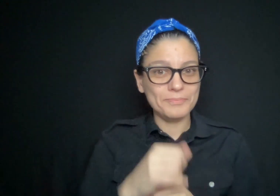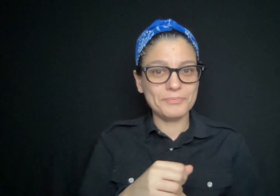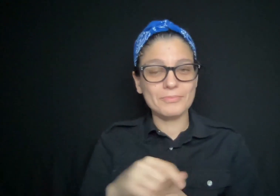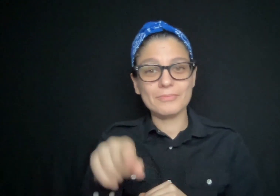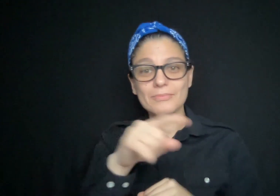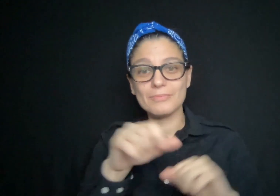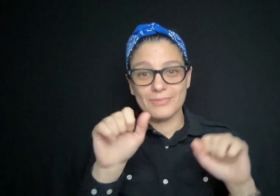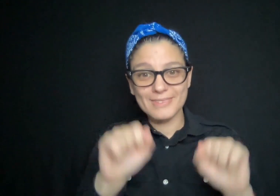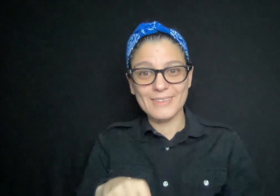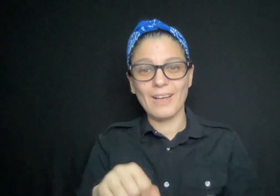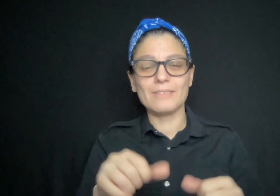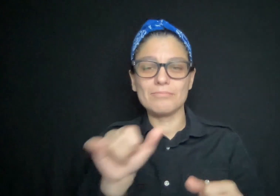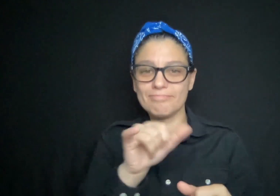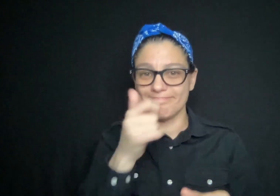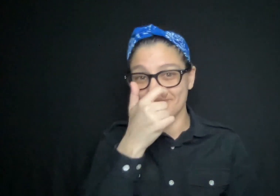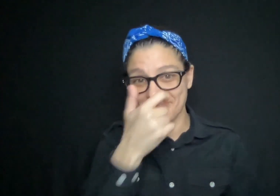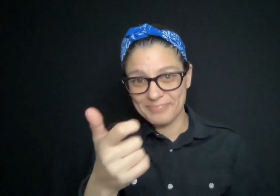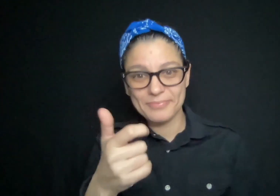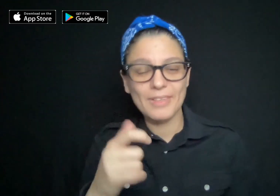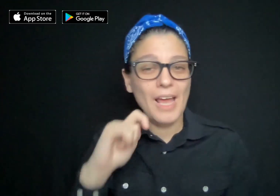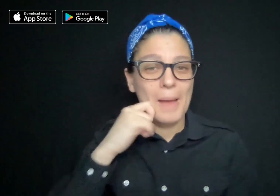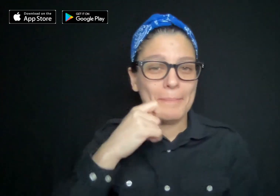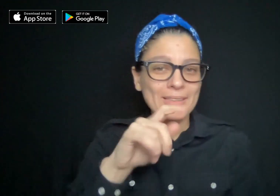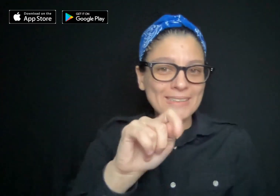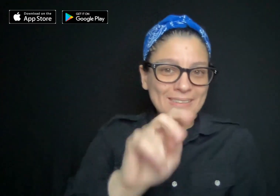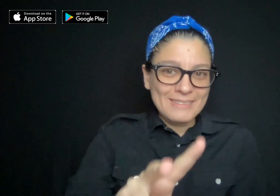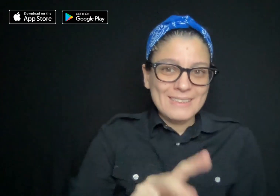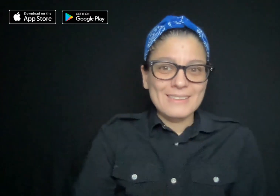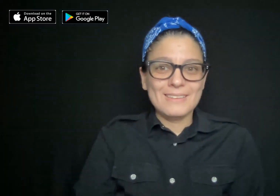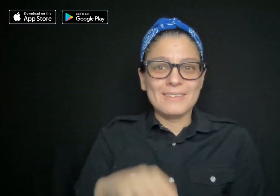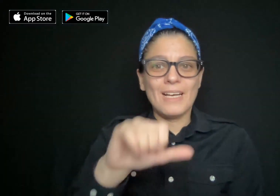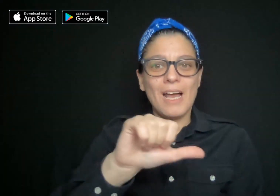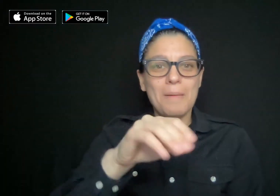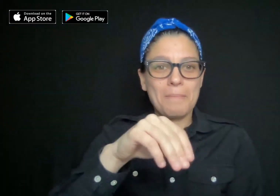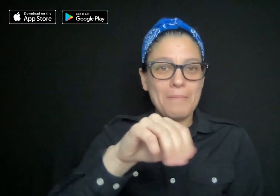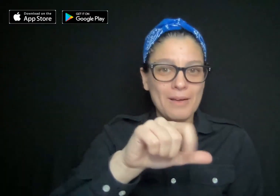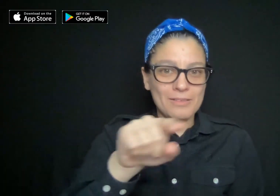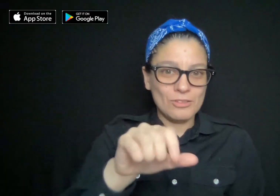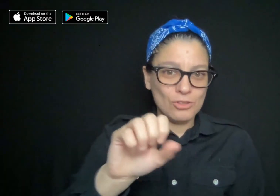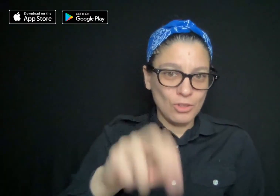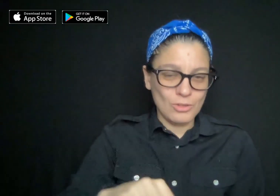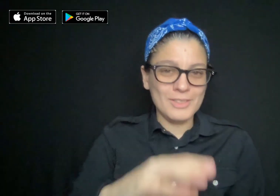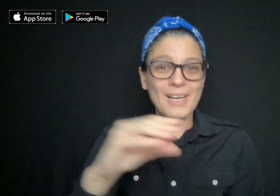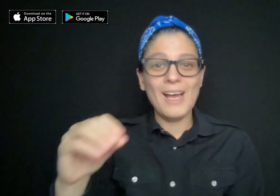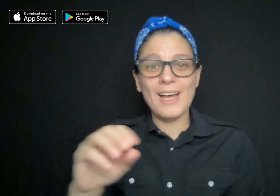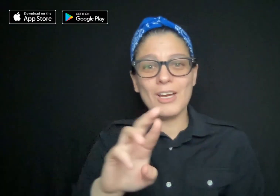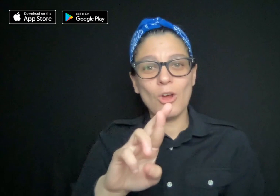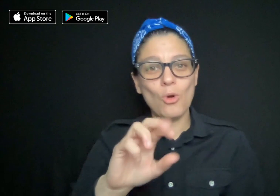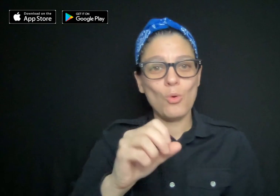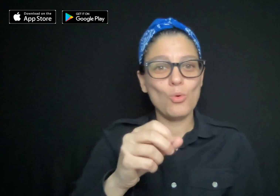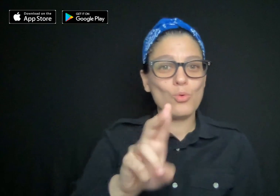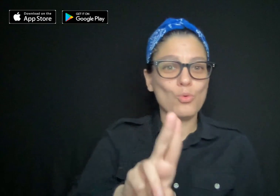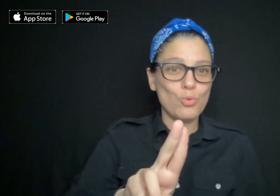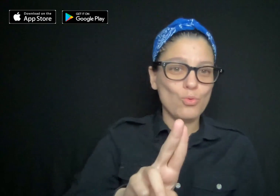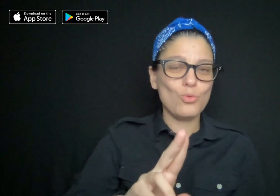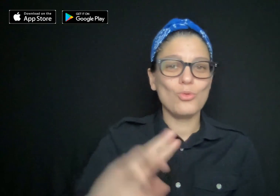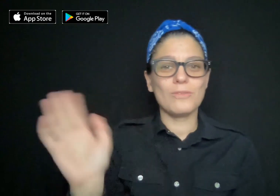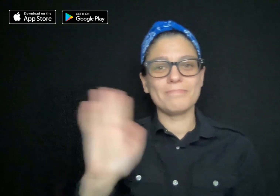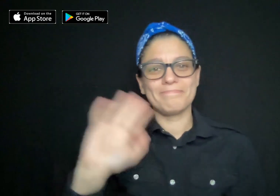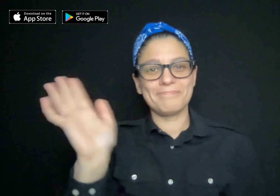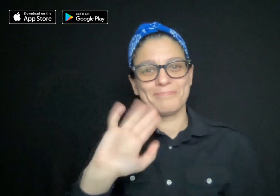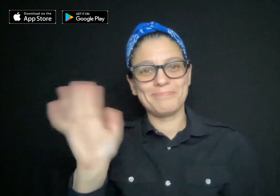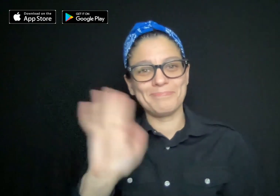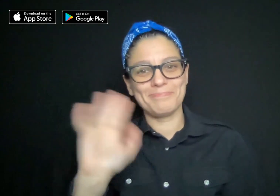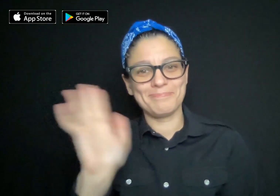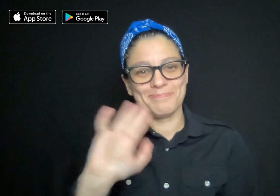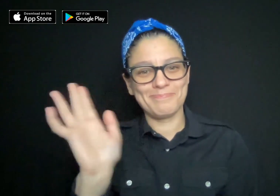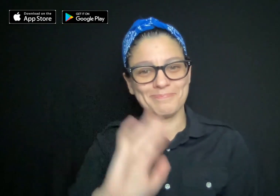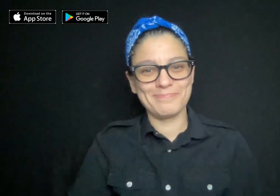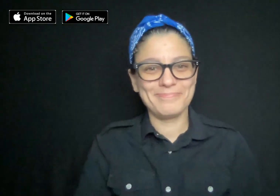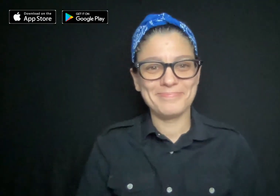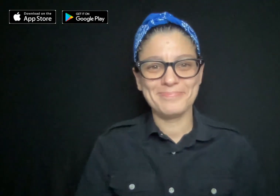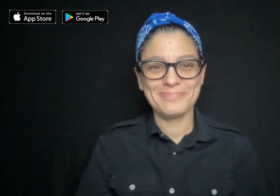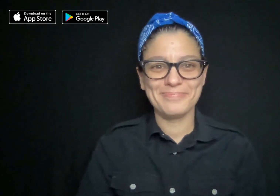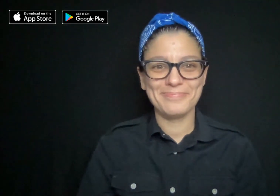you can also watch on Apple TV Amazon and Roku goodbye